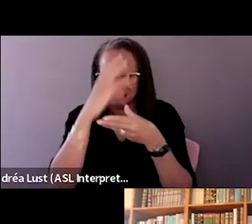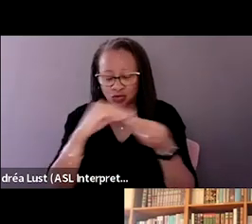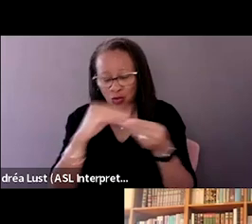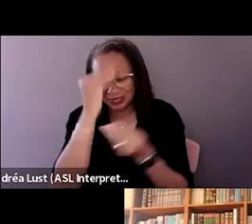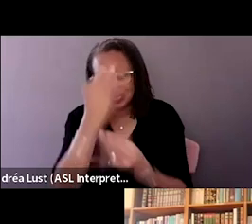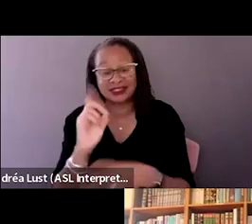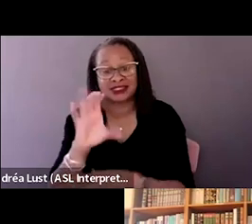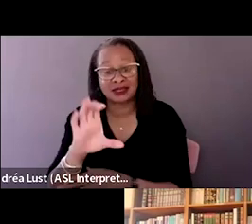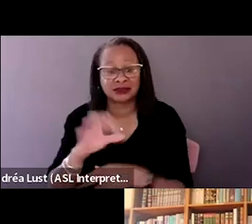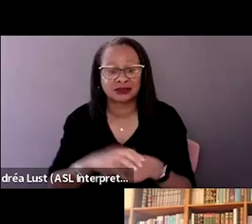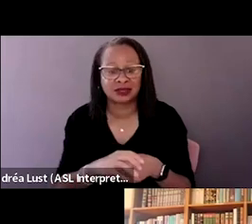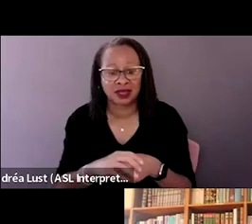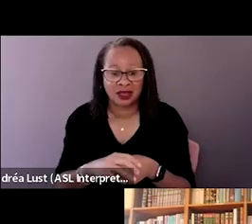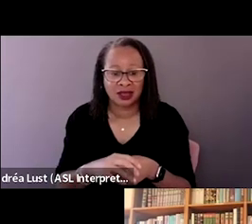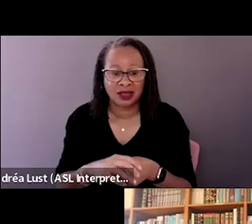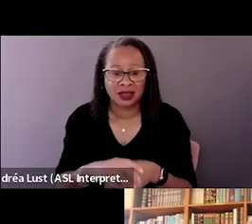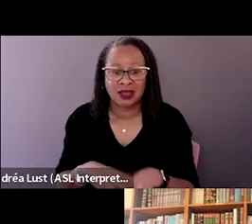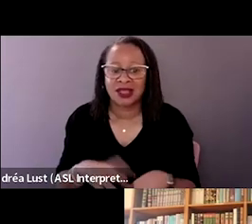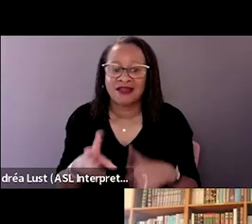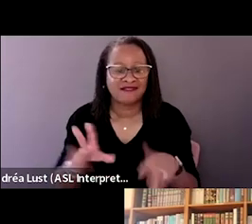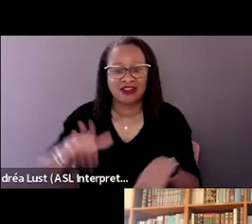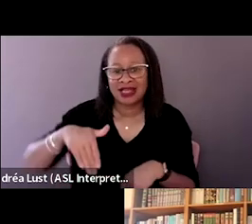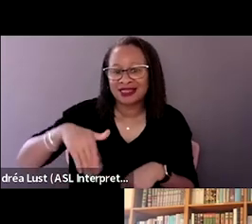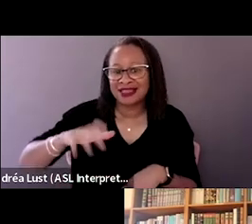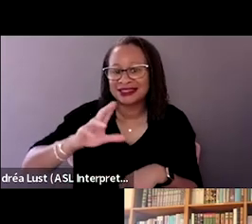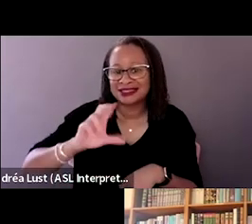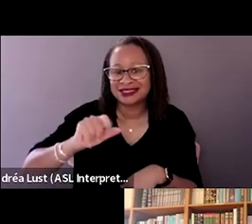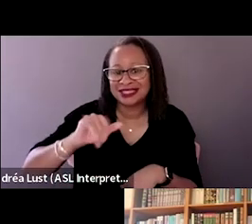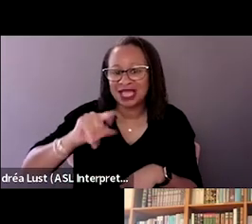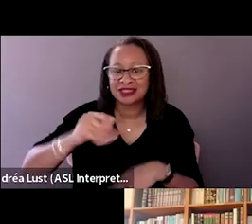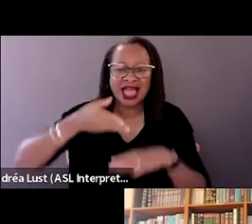It's a very late slot after 12 o'clock in the evening,